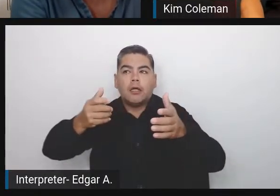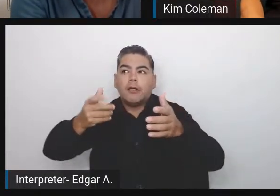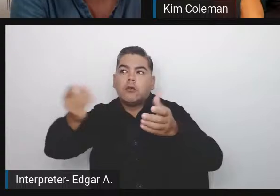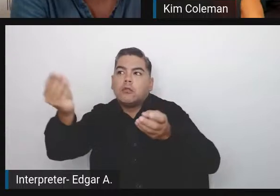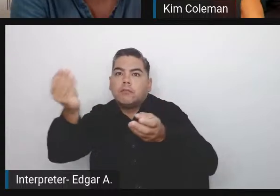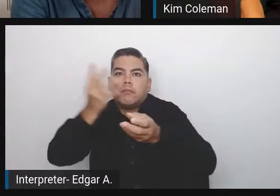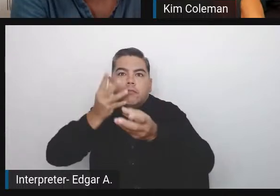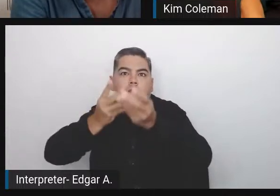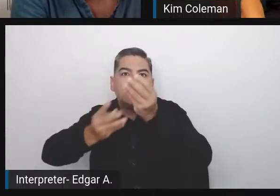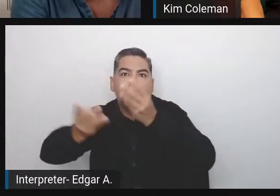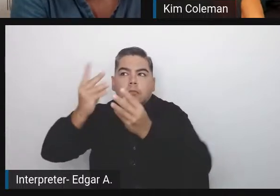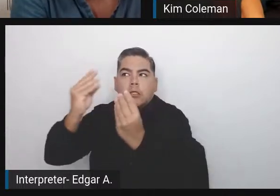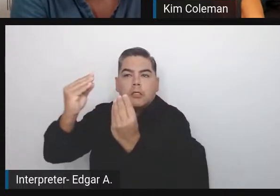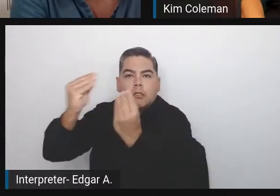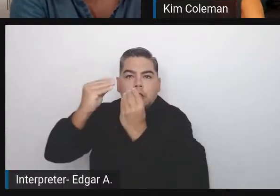work with podcasts and